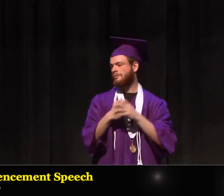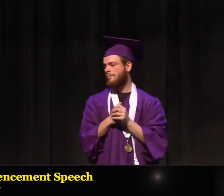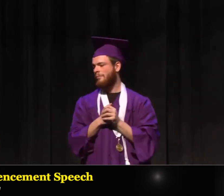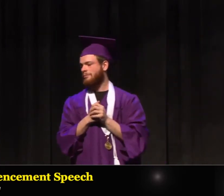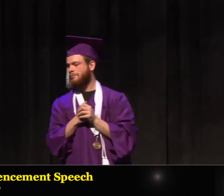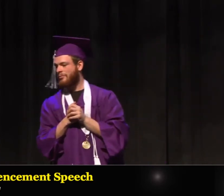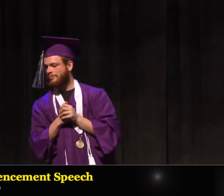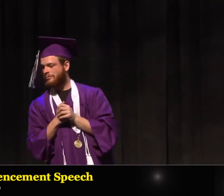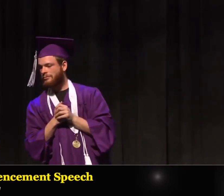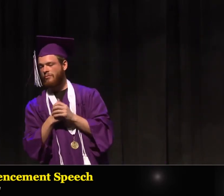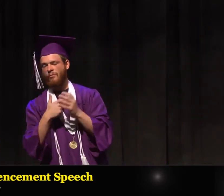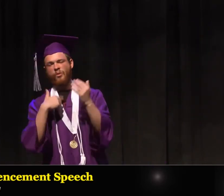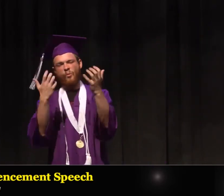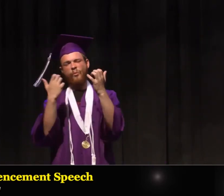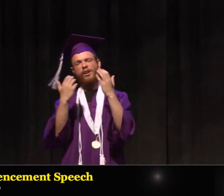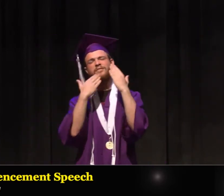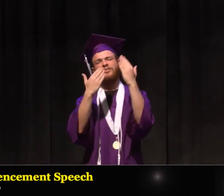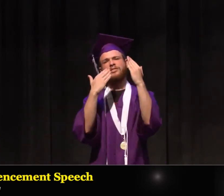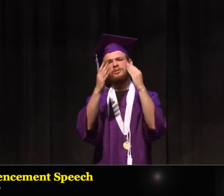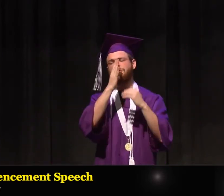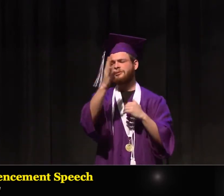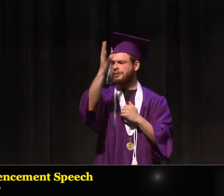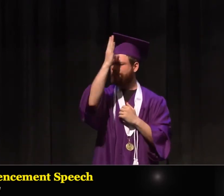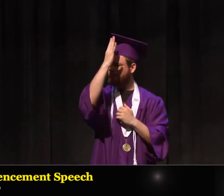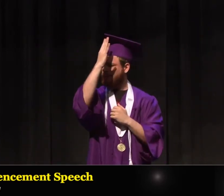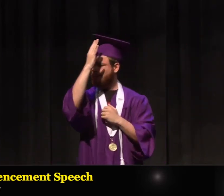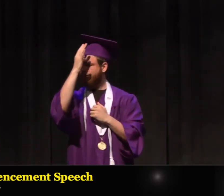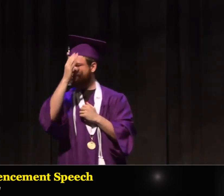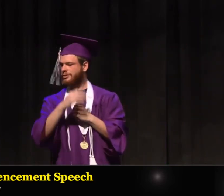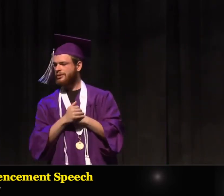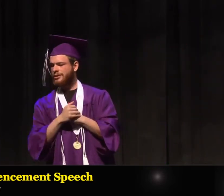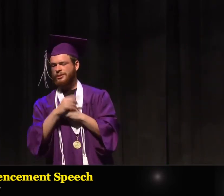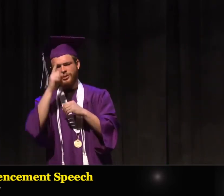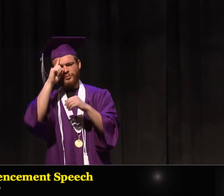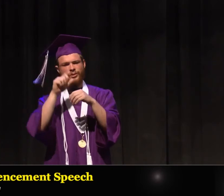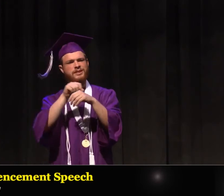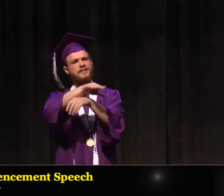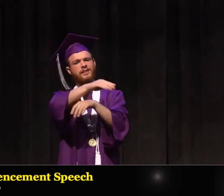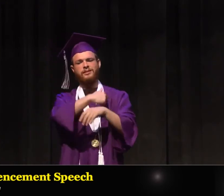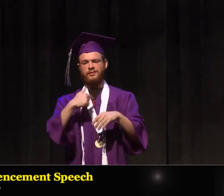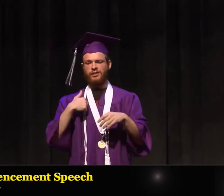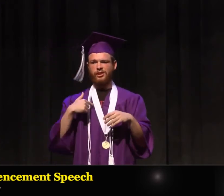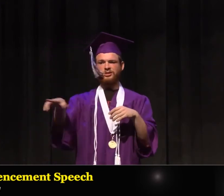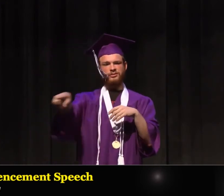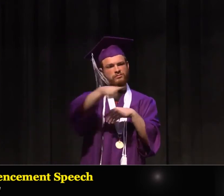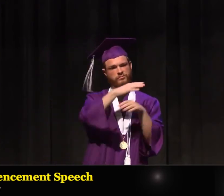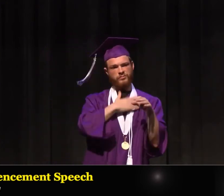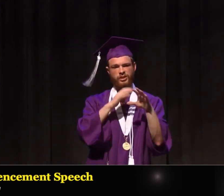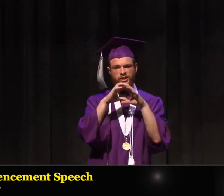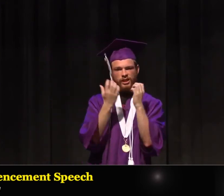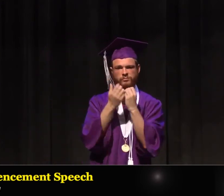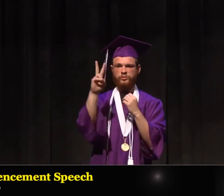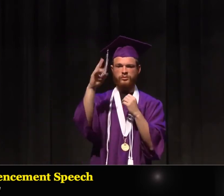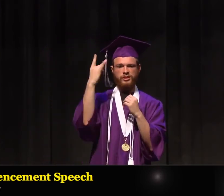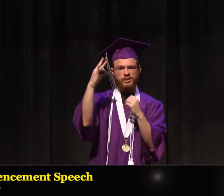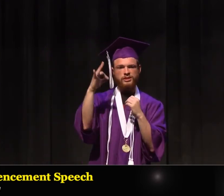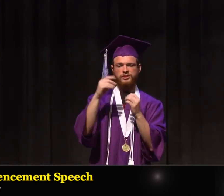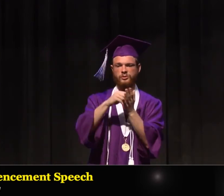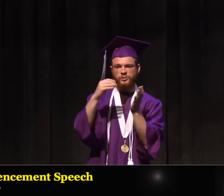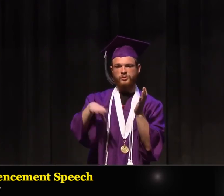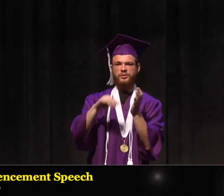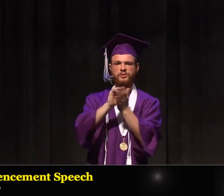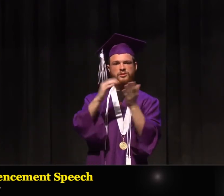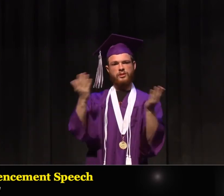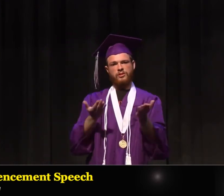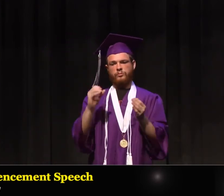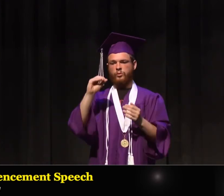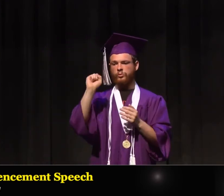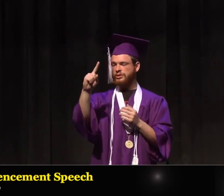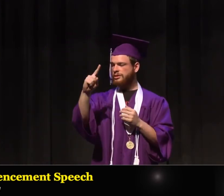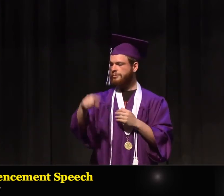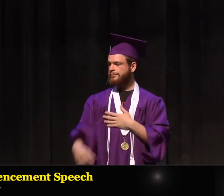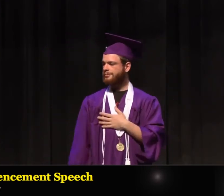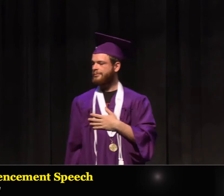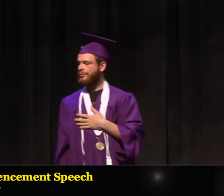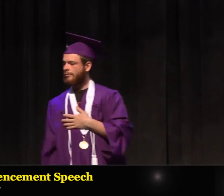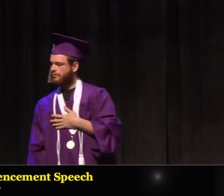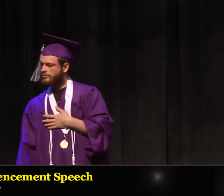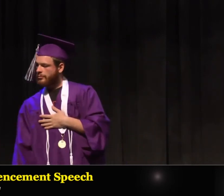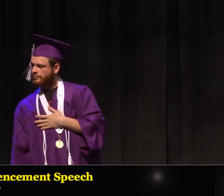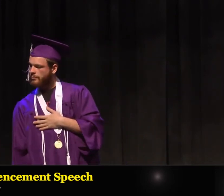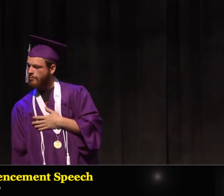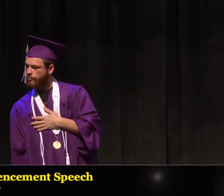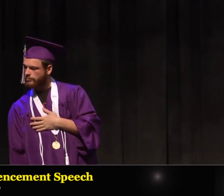Most importantly of all, I want to thank our parents for sending us, my classmates and I to OSD.